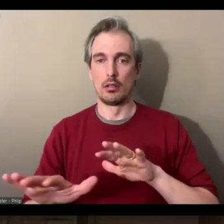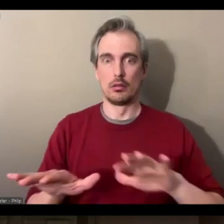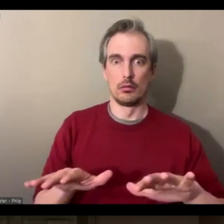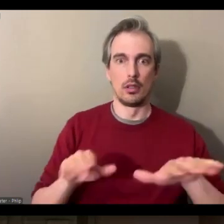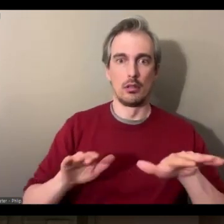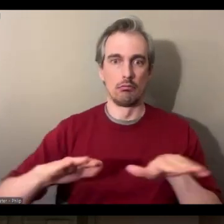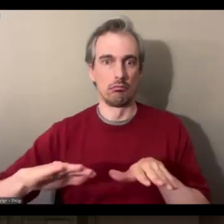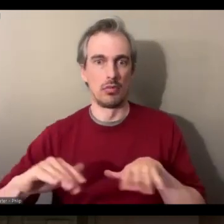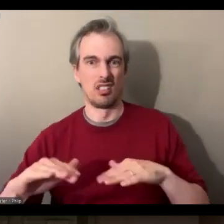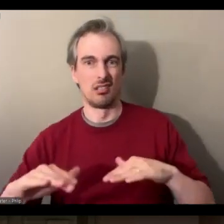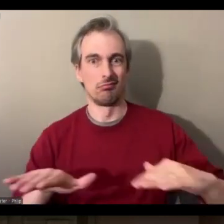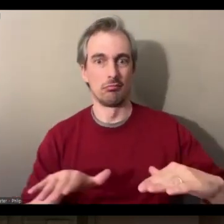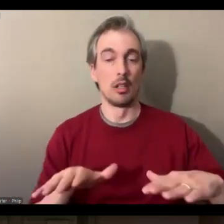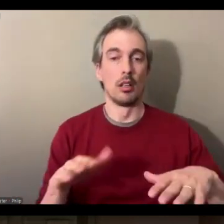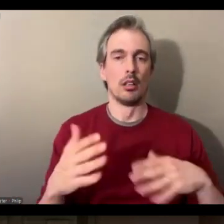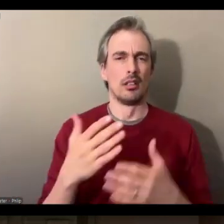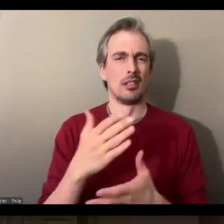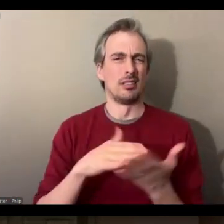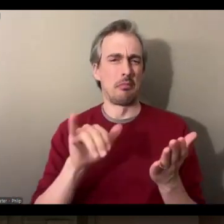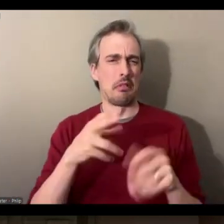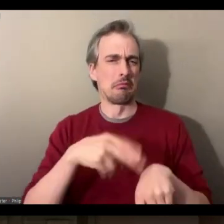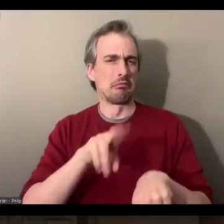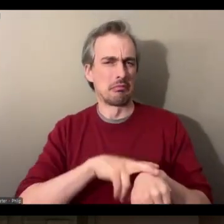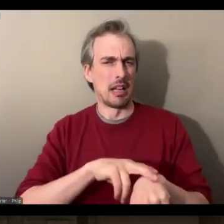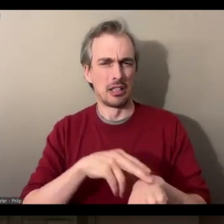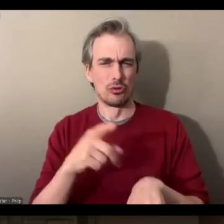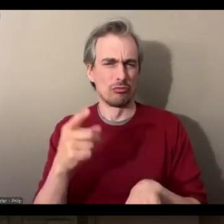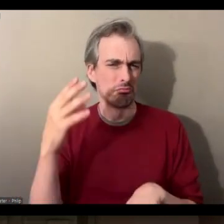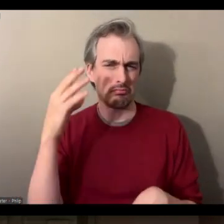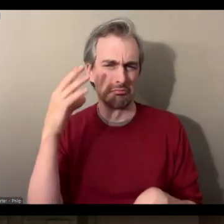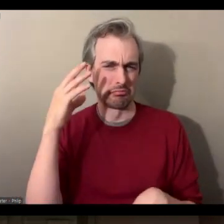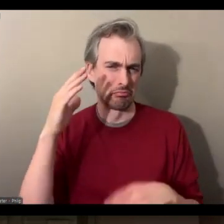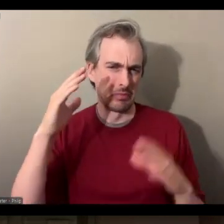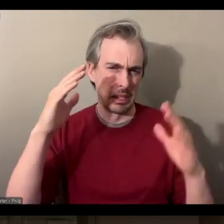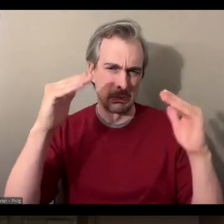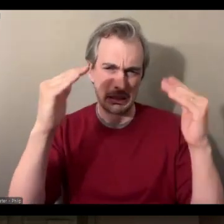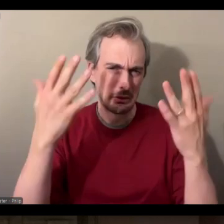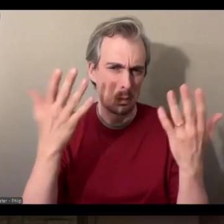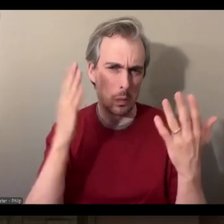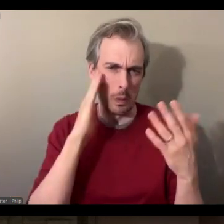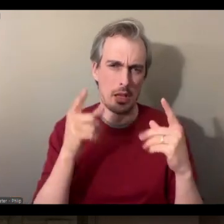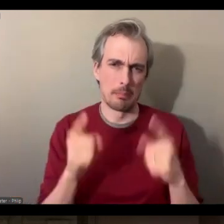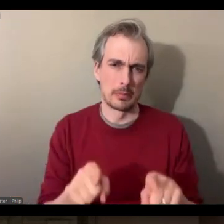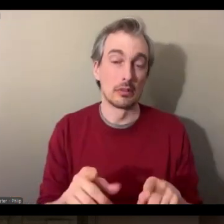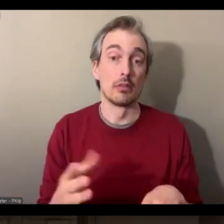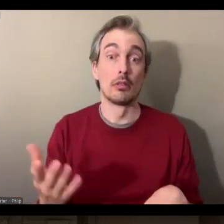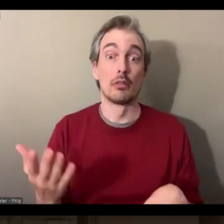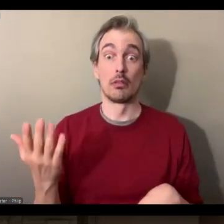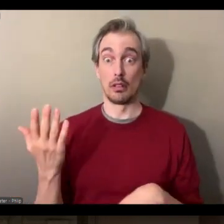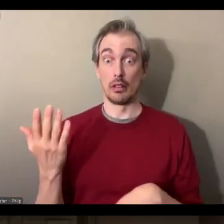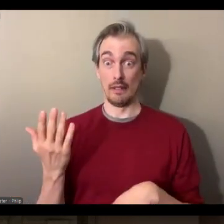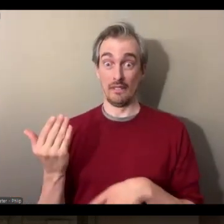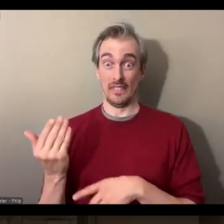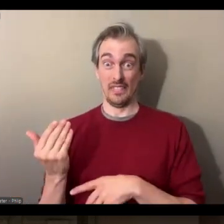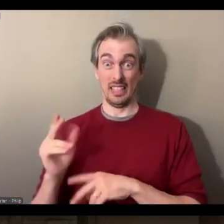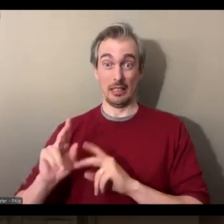expected and intentional. You go from 15 people to close to 90 people. You get your accessibility